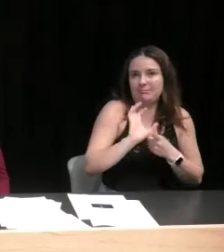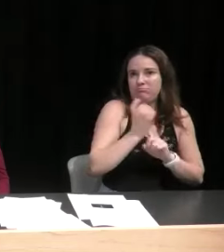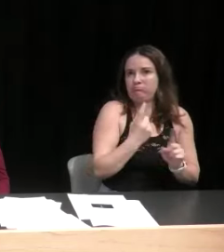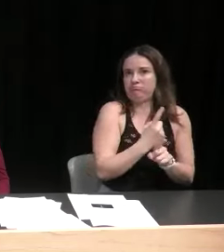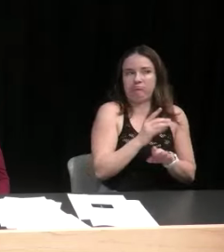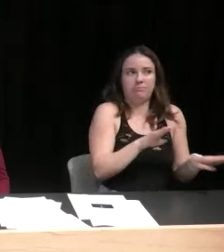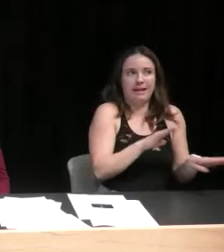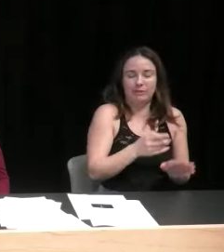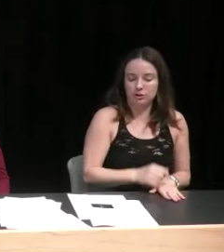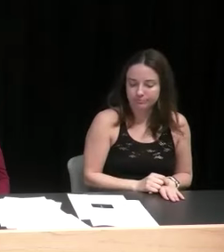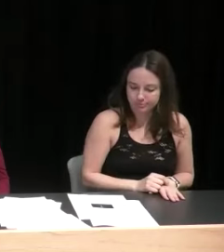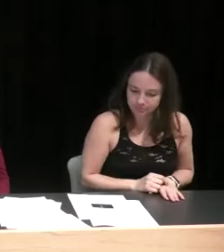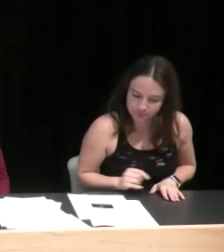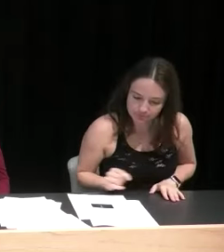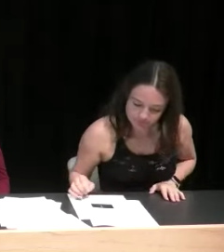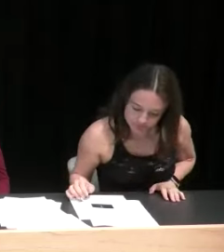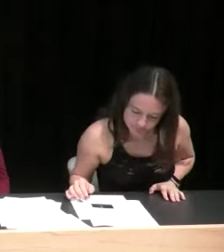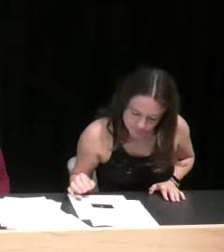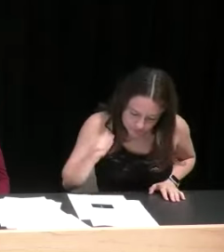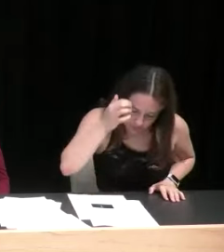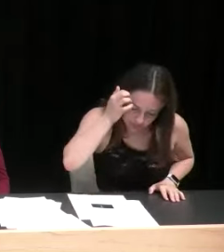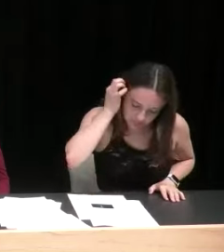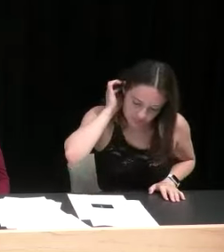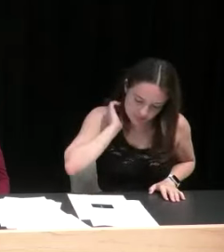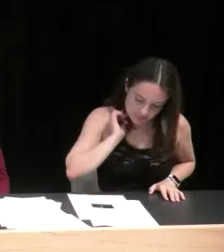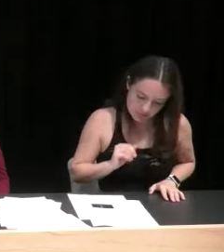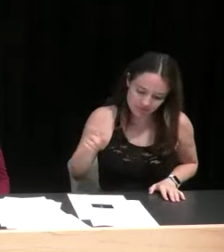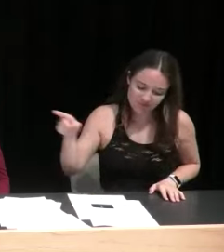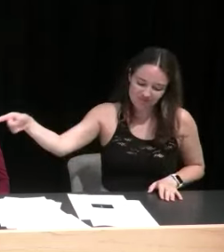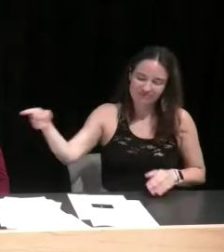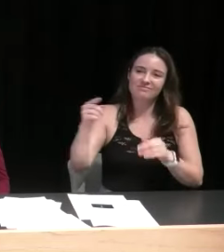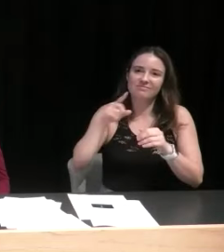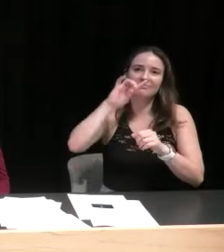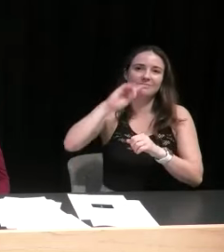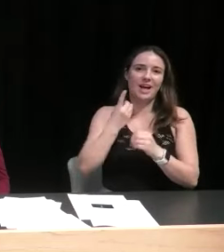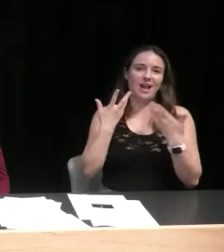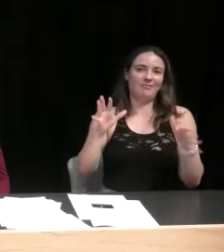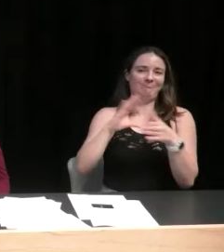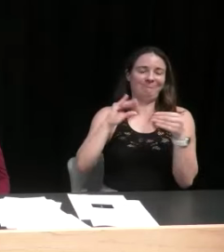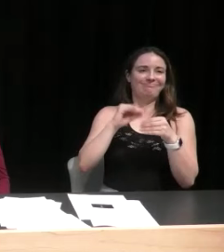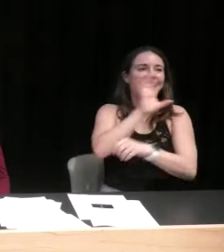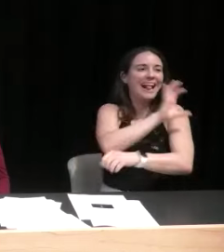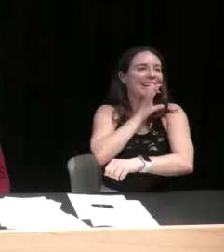ask you know where are you coming from with that and it could just be a cultural behavior um as